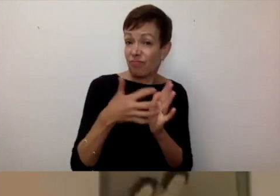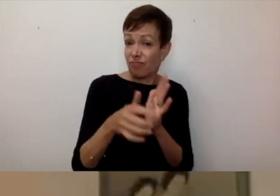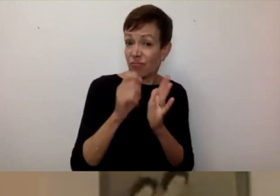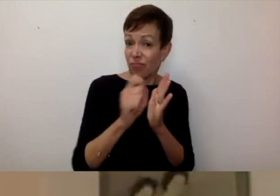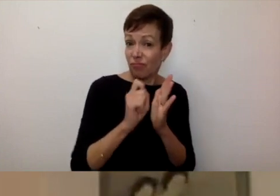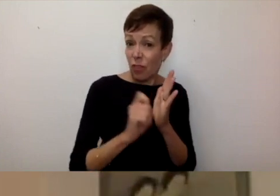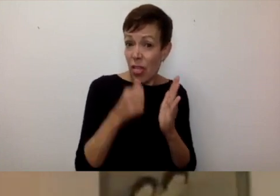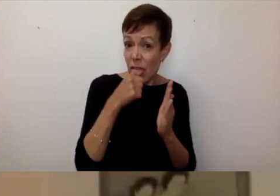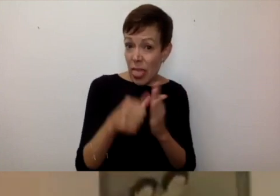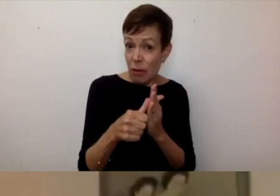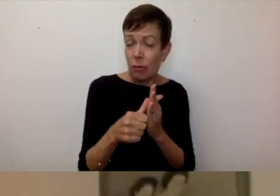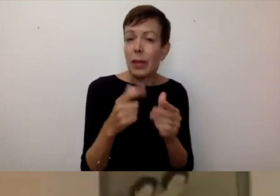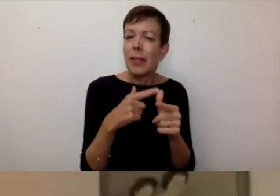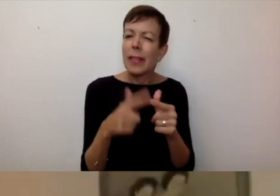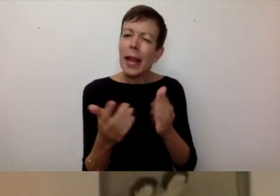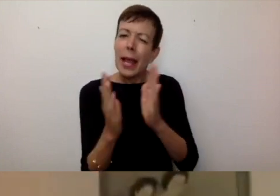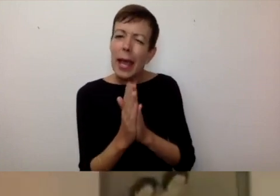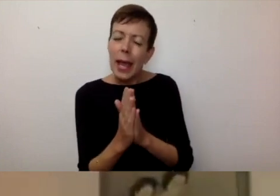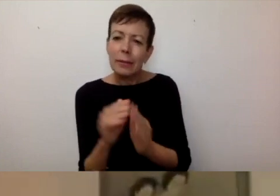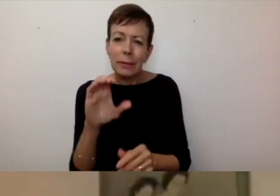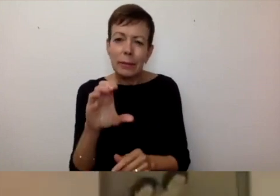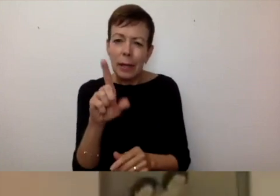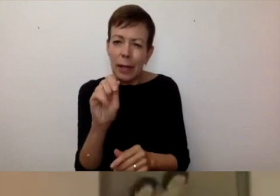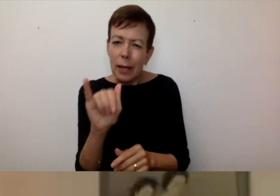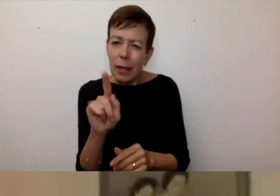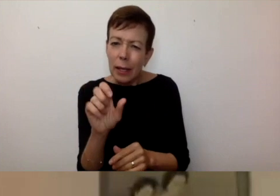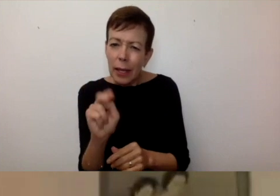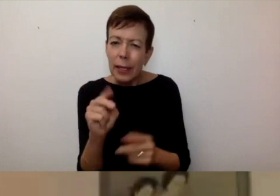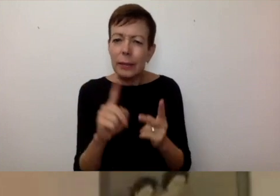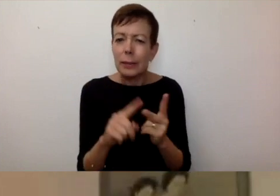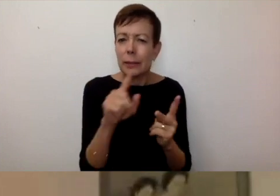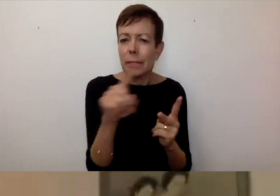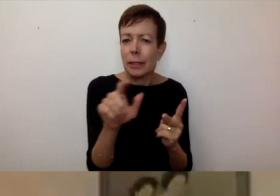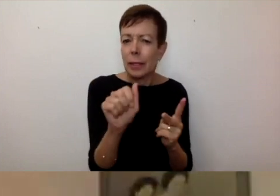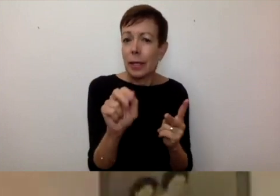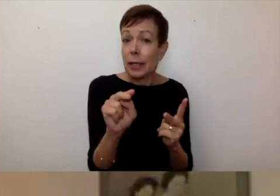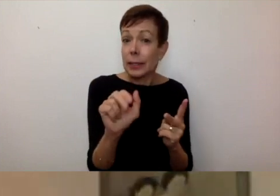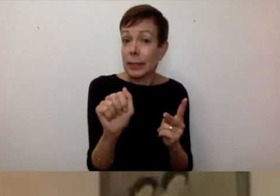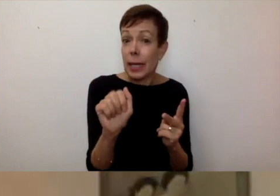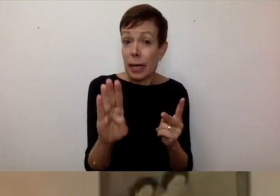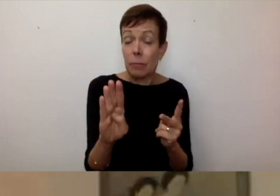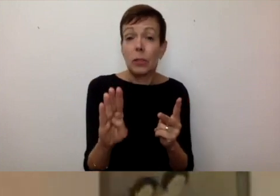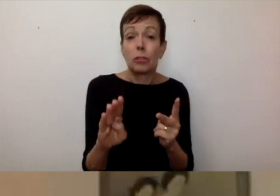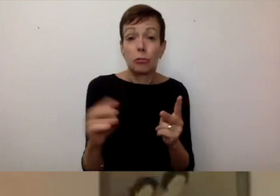and clayton to collaborate and join as co-authors and i want to give a shout out to copy editor scott macleod